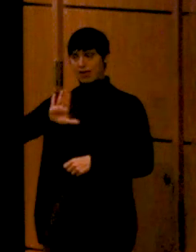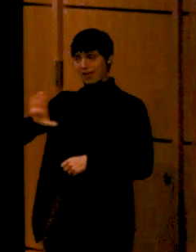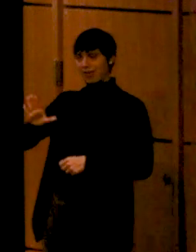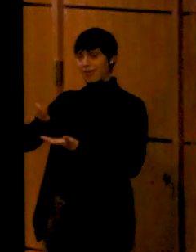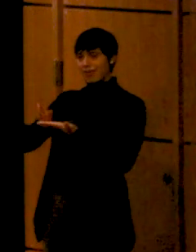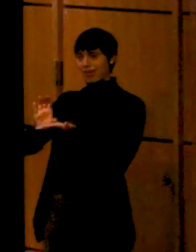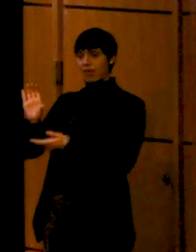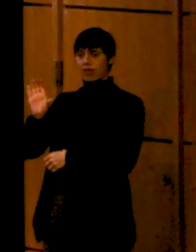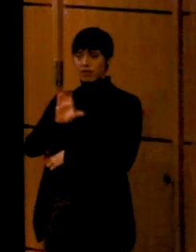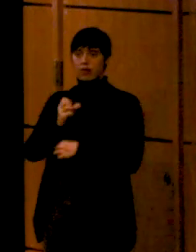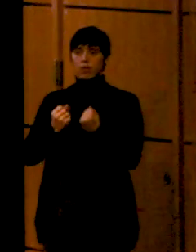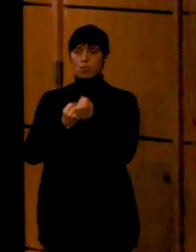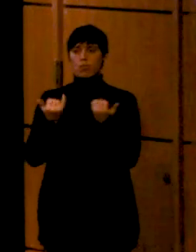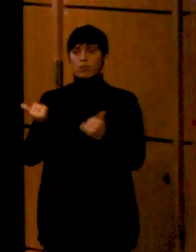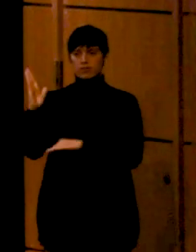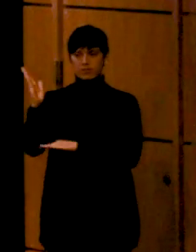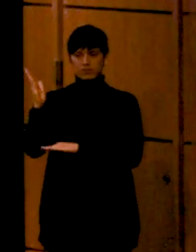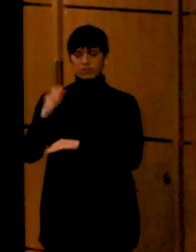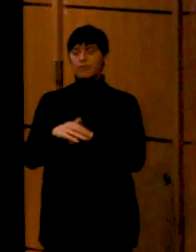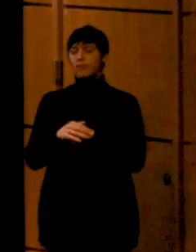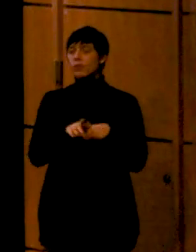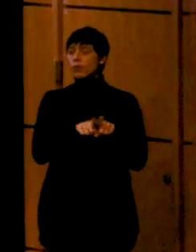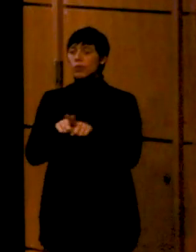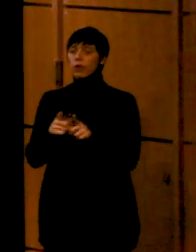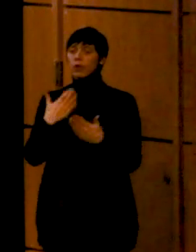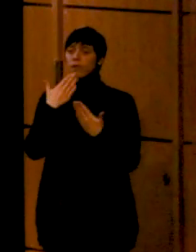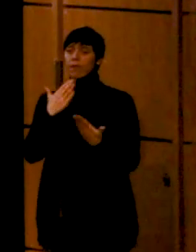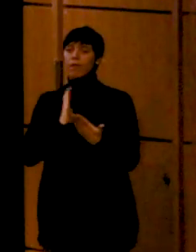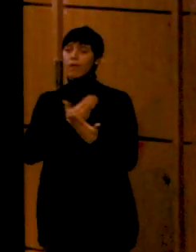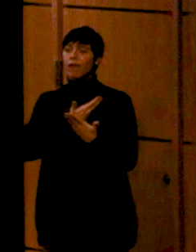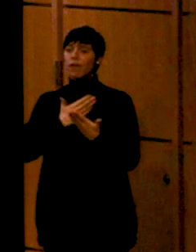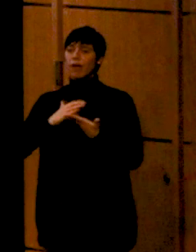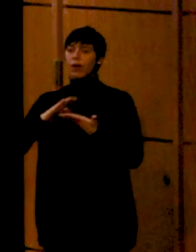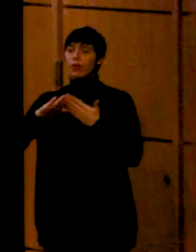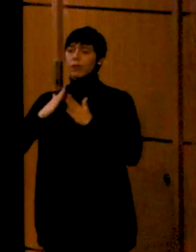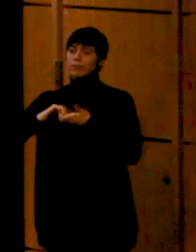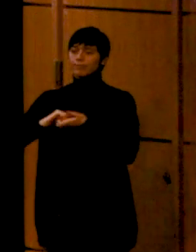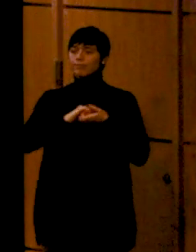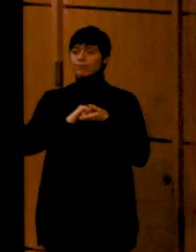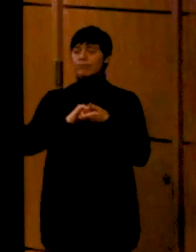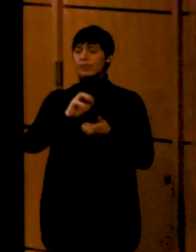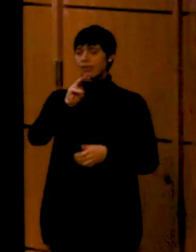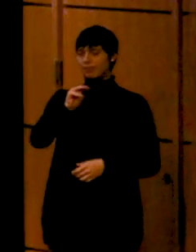Also, thank you to our primary community partners the Mount St. Helens Institute, as well as